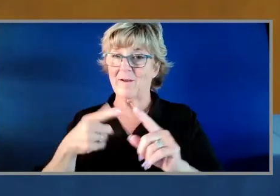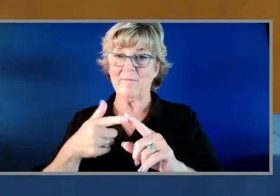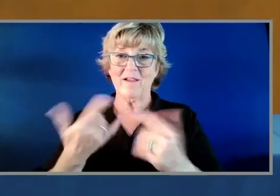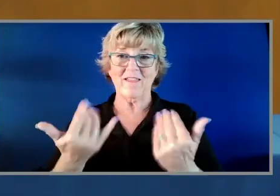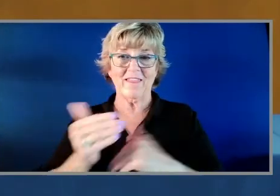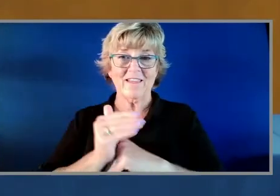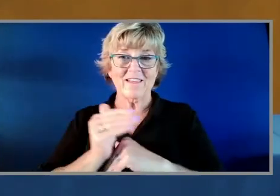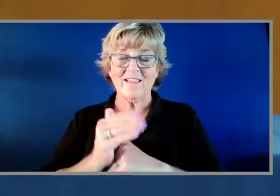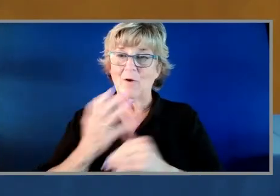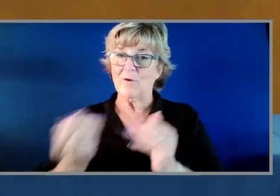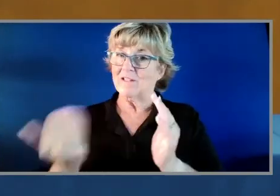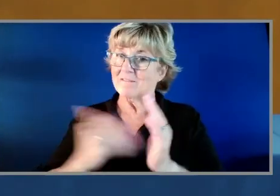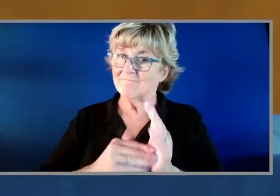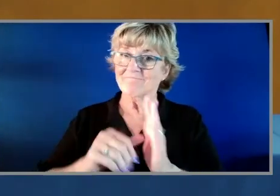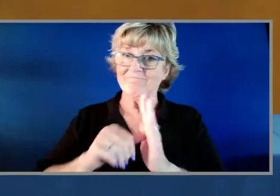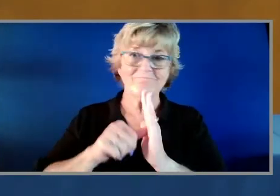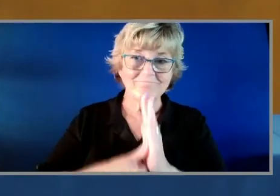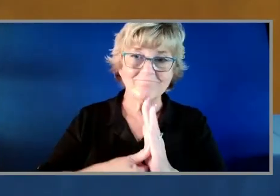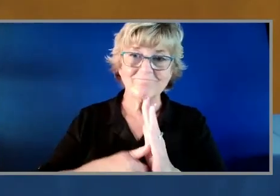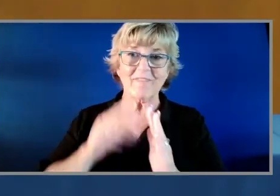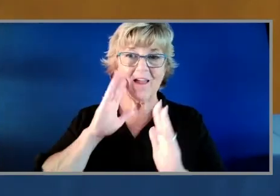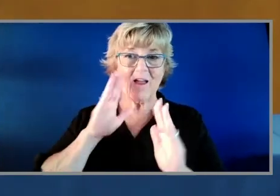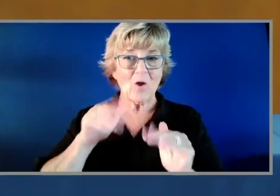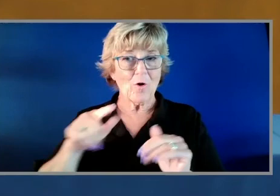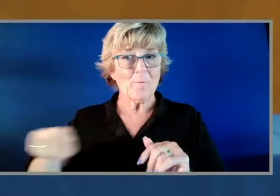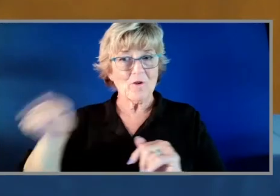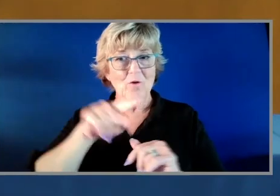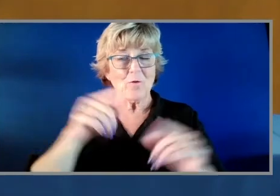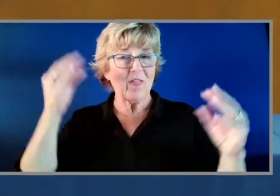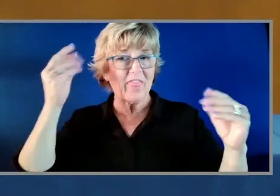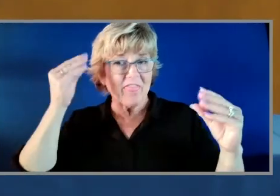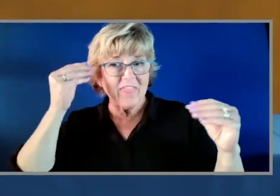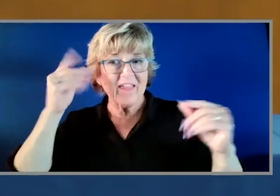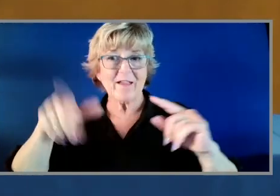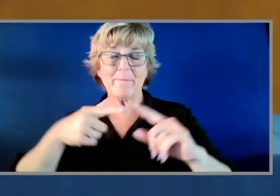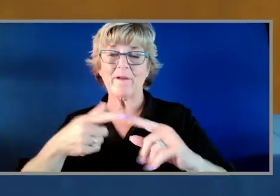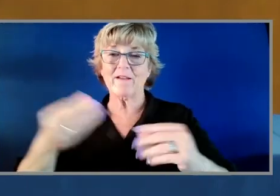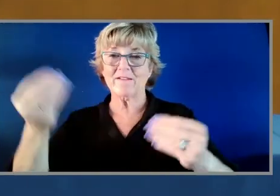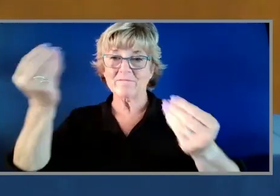Studio: Again I can't stress the importance of what we're talking about her to see me or overstated, and again I would